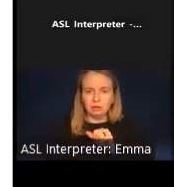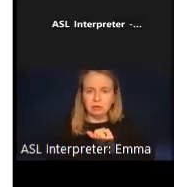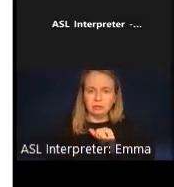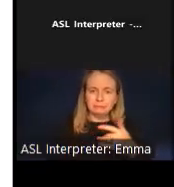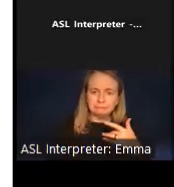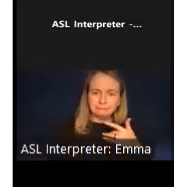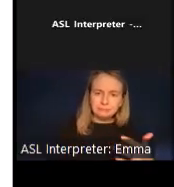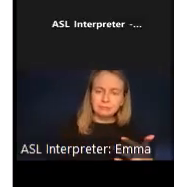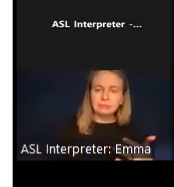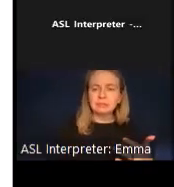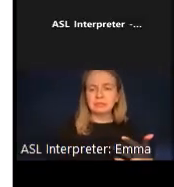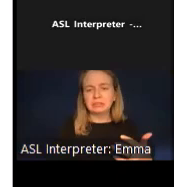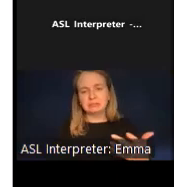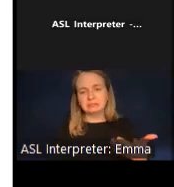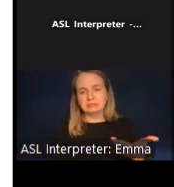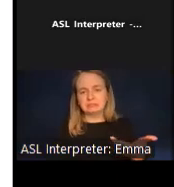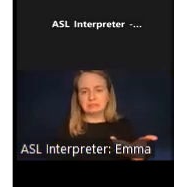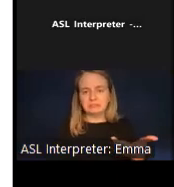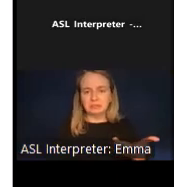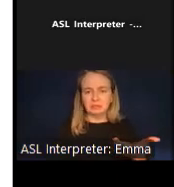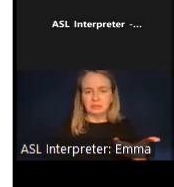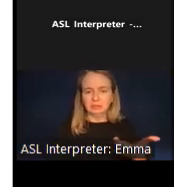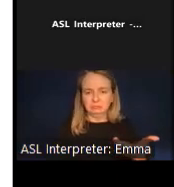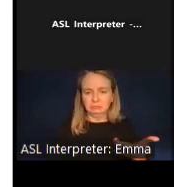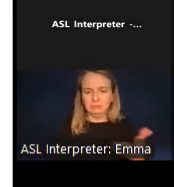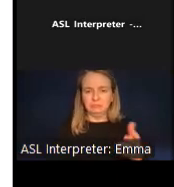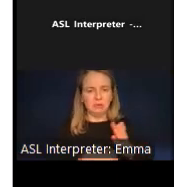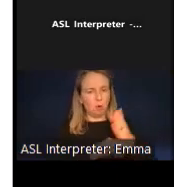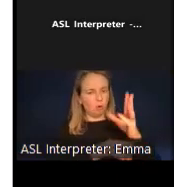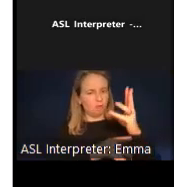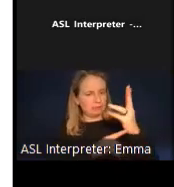Is occurring for more than six months at a minimum.